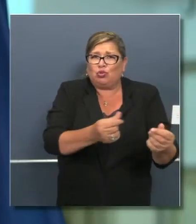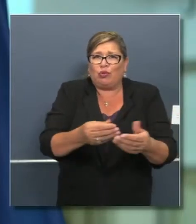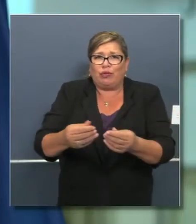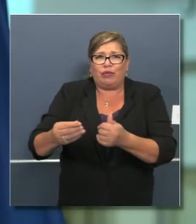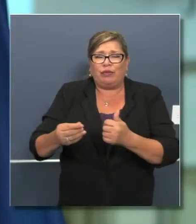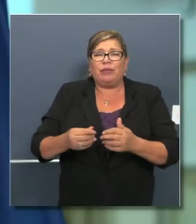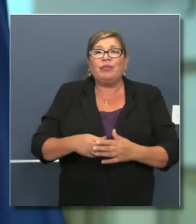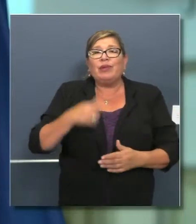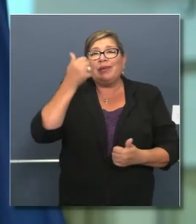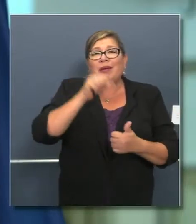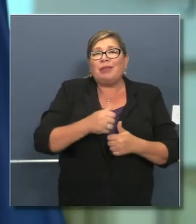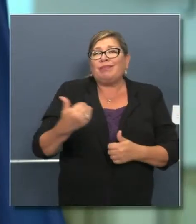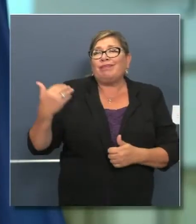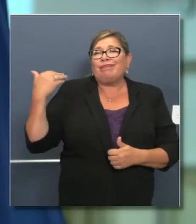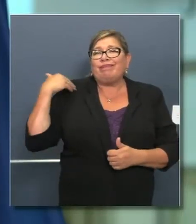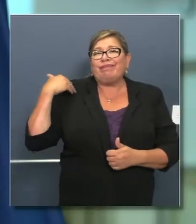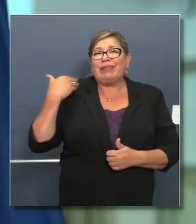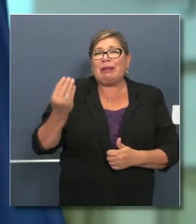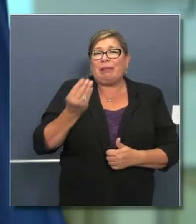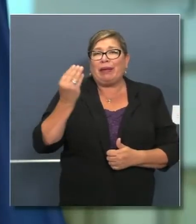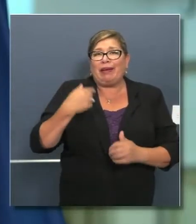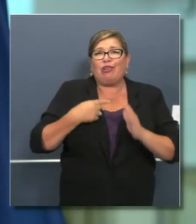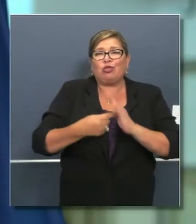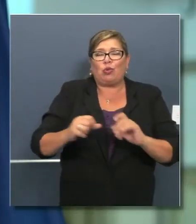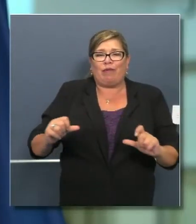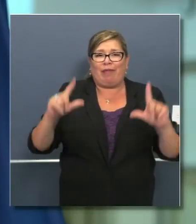there were checkmarks where they're doing well and there was a few categories where